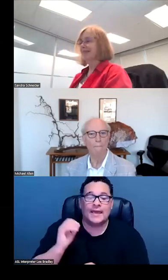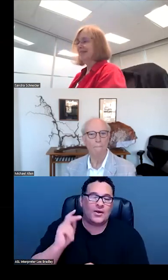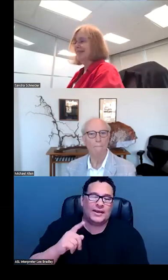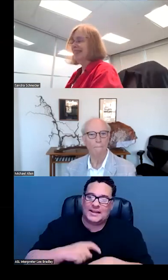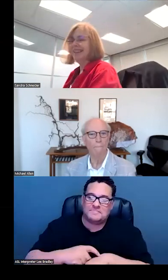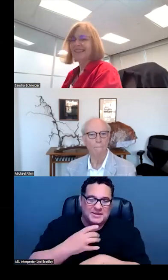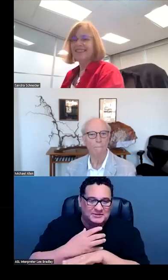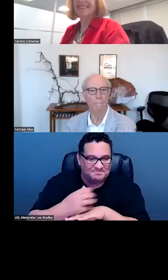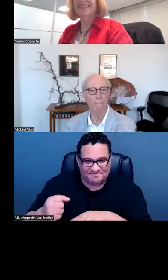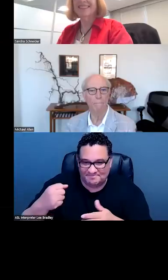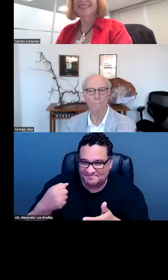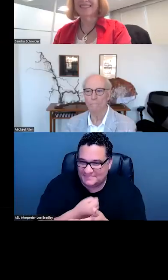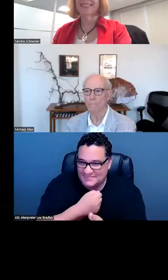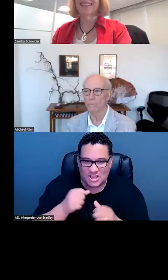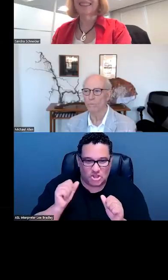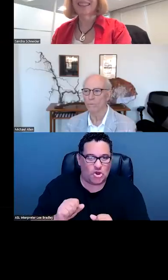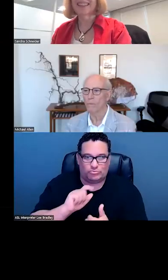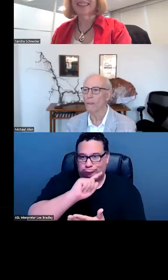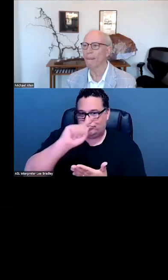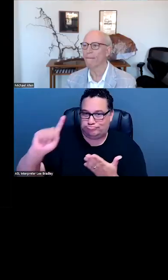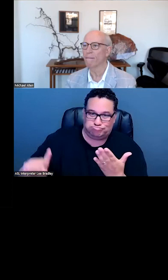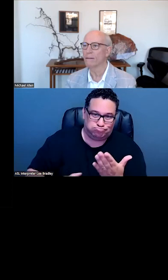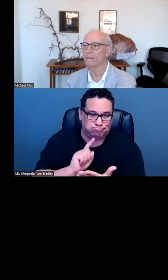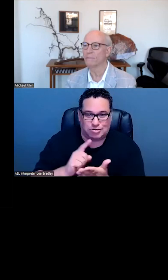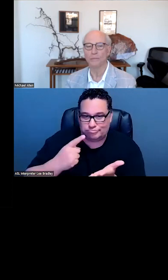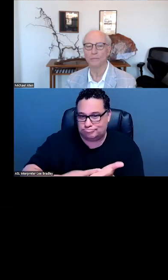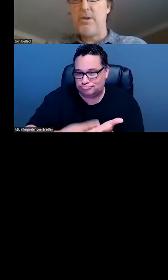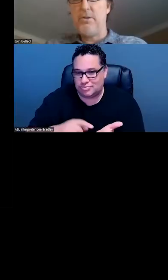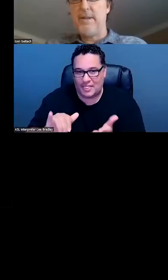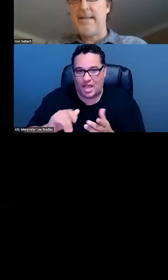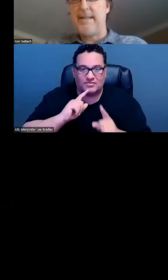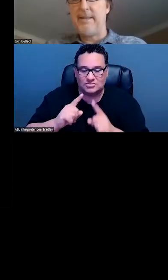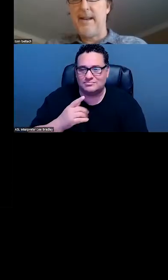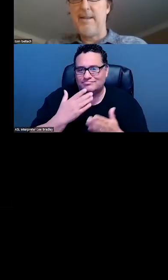ON THIS CONVERSATION. AND, CERTAINLY, APPRECIATE APPRECIATE, DR. FORD, YOU TAKING THE TIME,